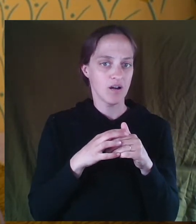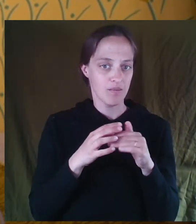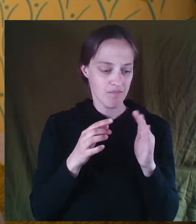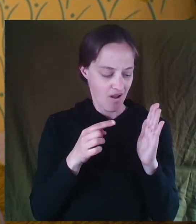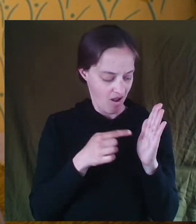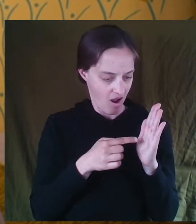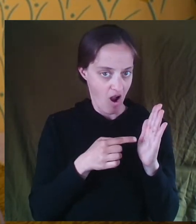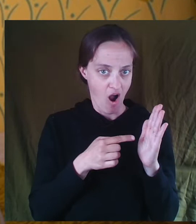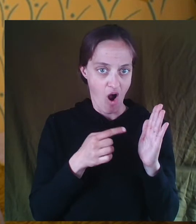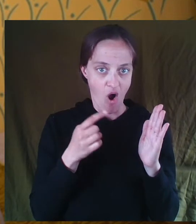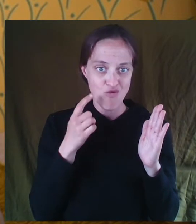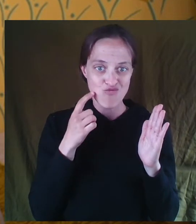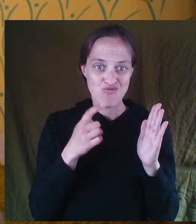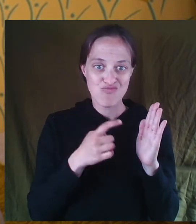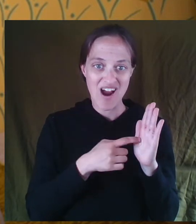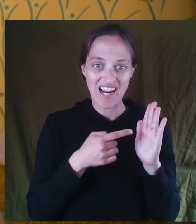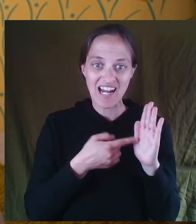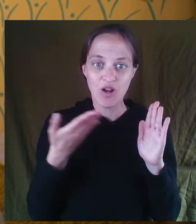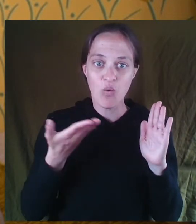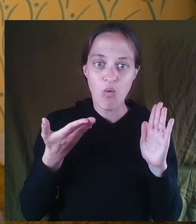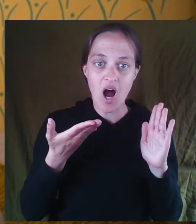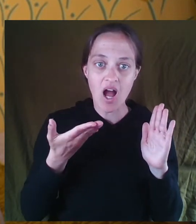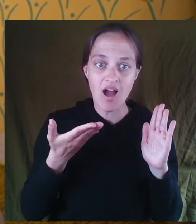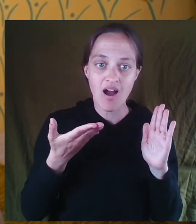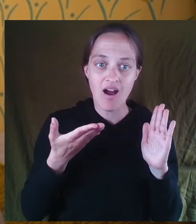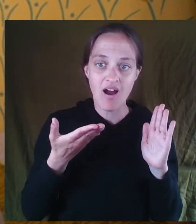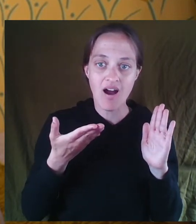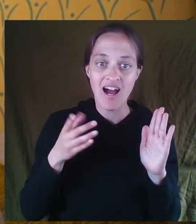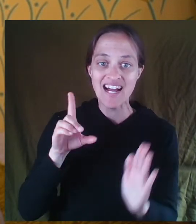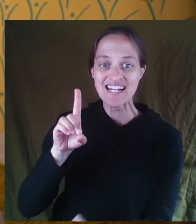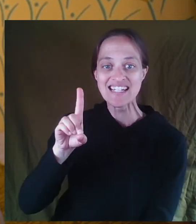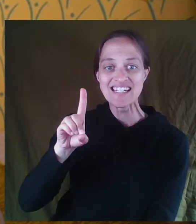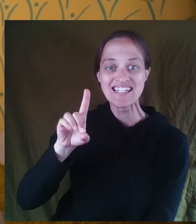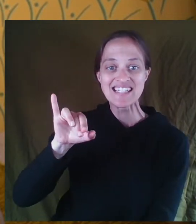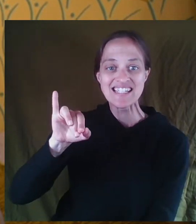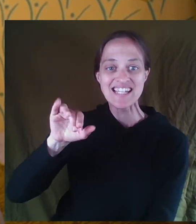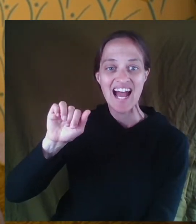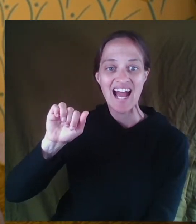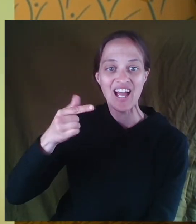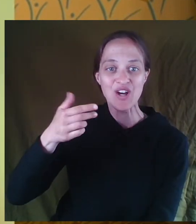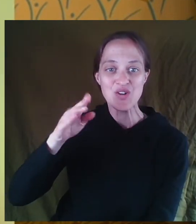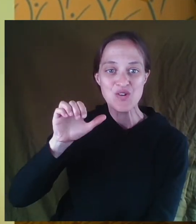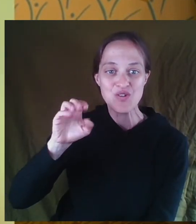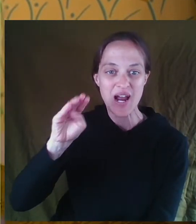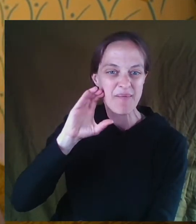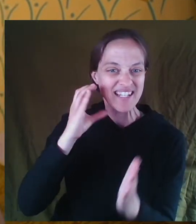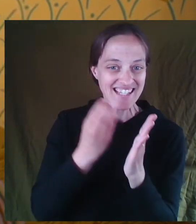that there was something that you recognized. It was a diagram.